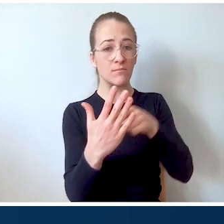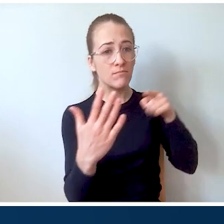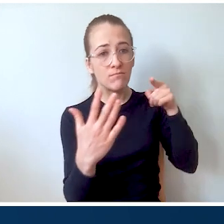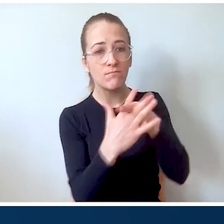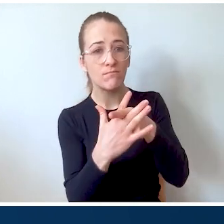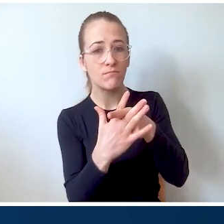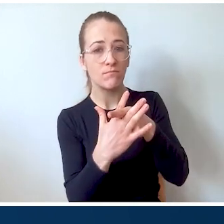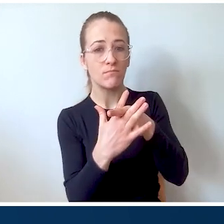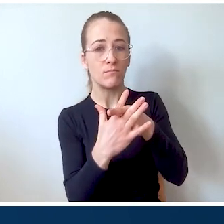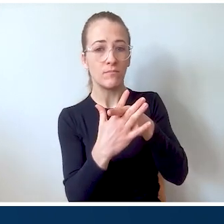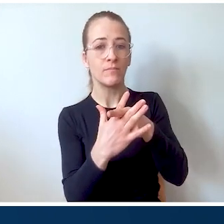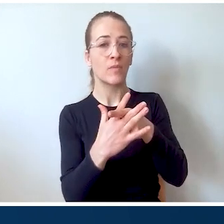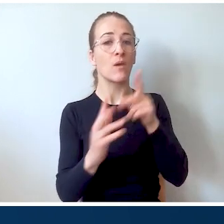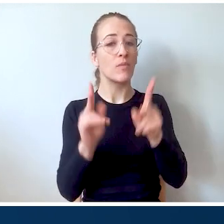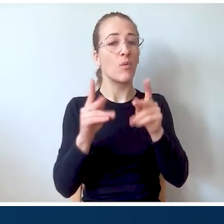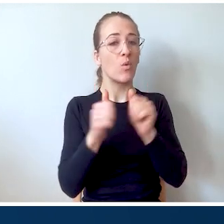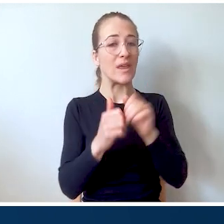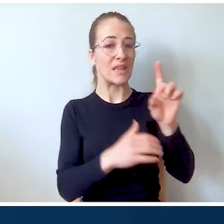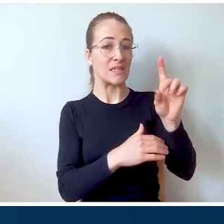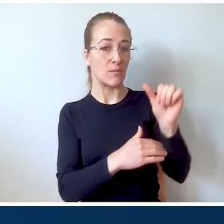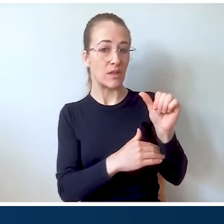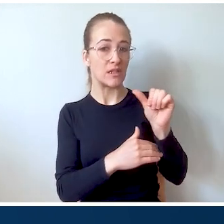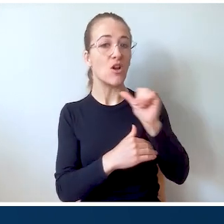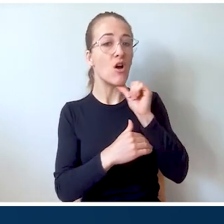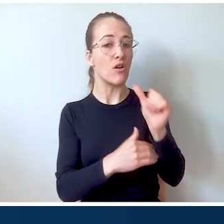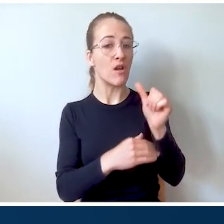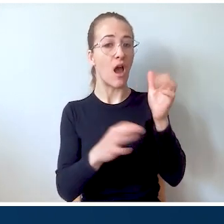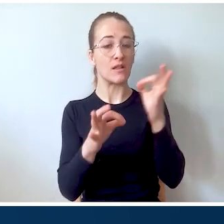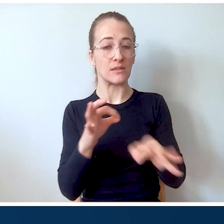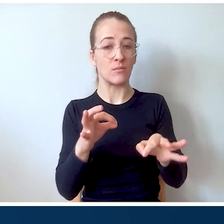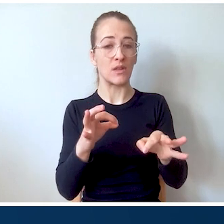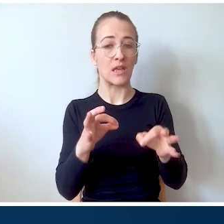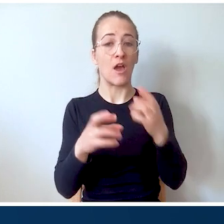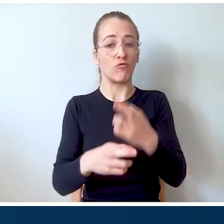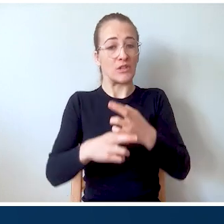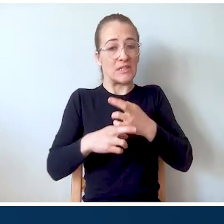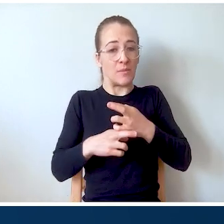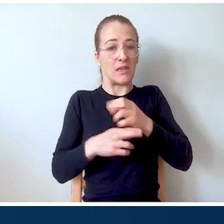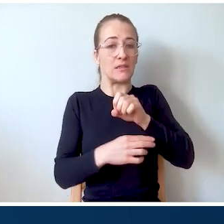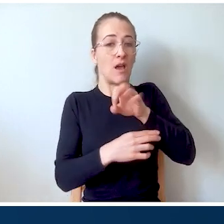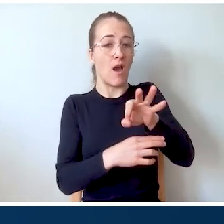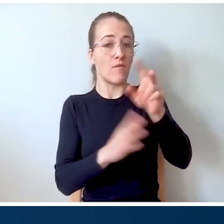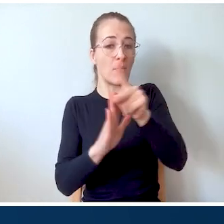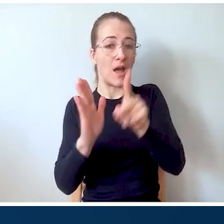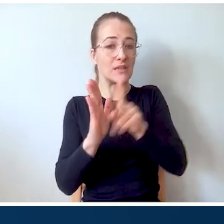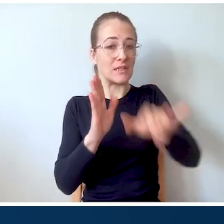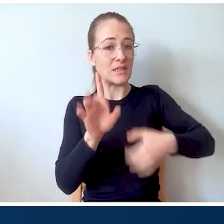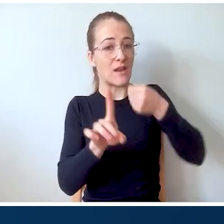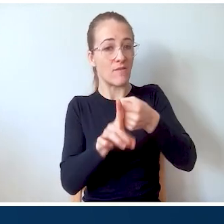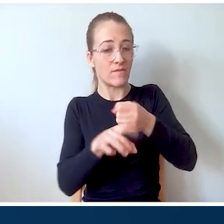is that people with disabilities are not simply recipients of policies that affect their lives.